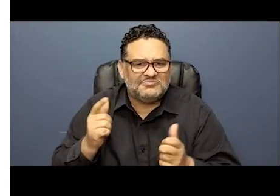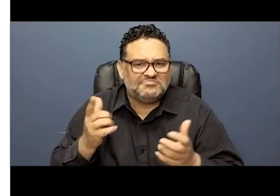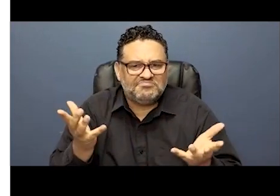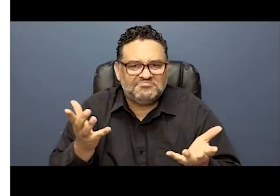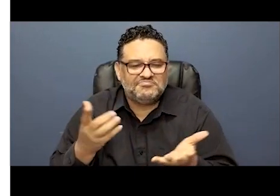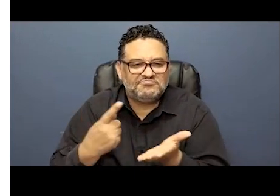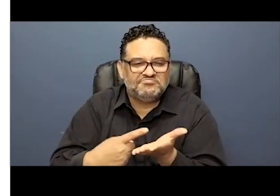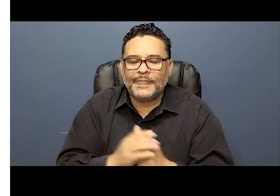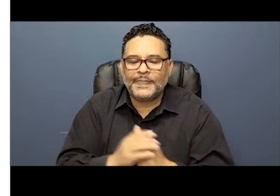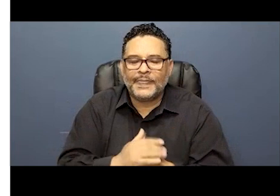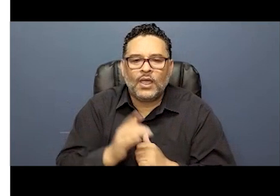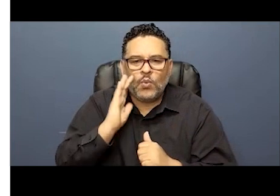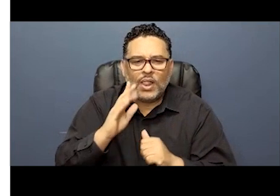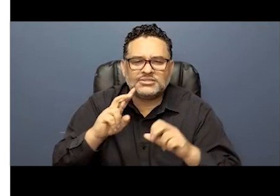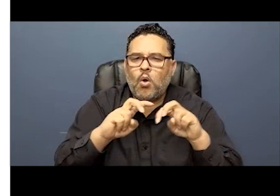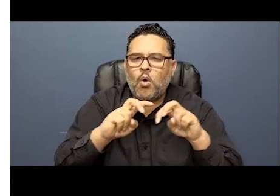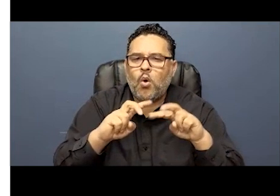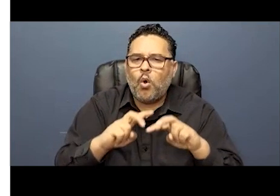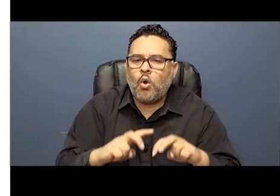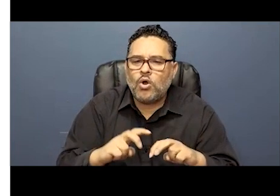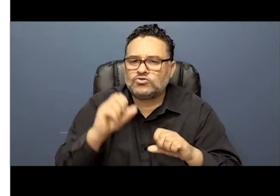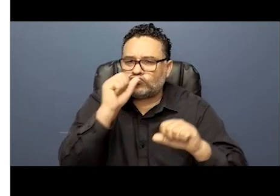We’ll explore strategies to ensure that the technology